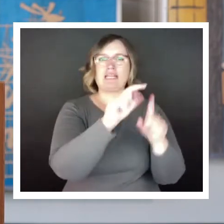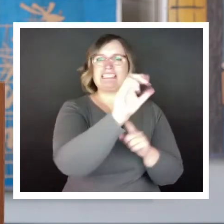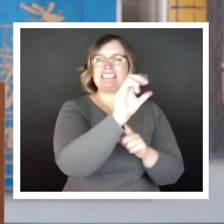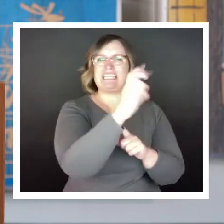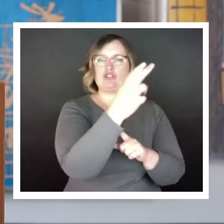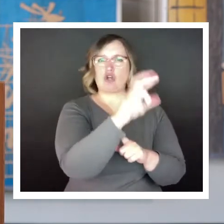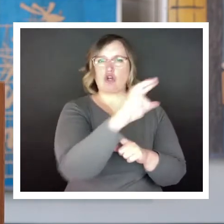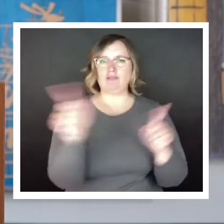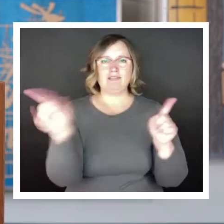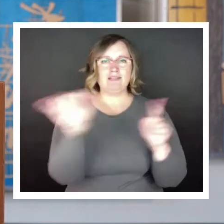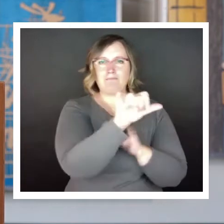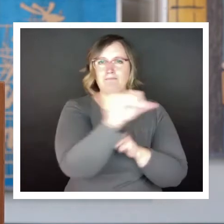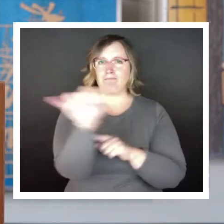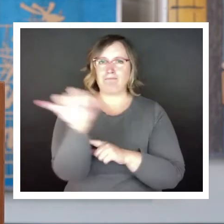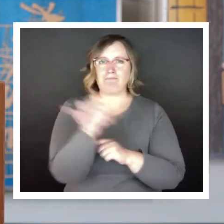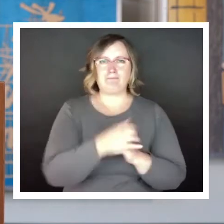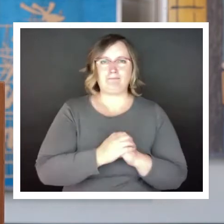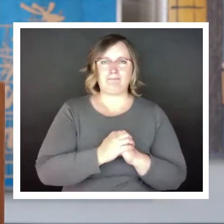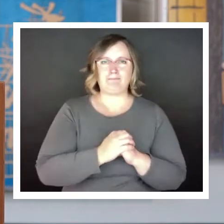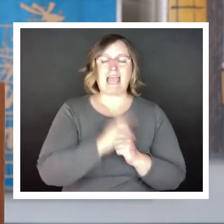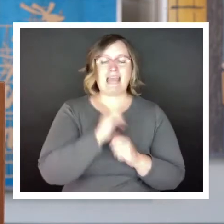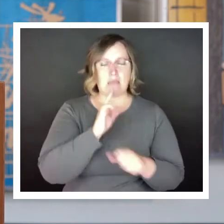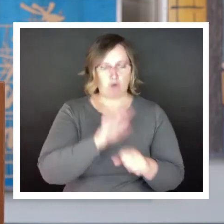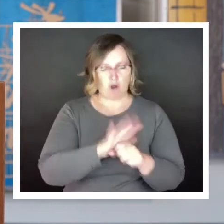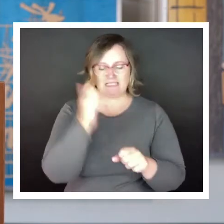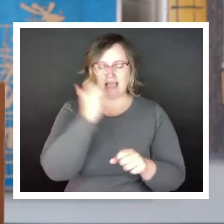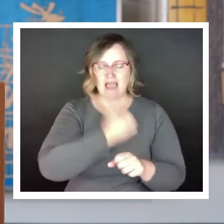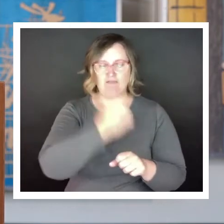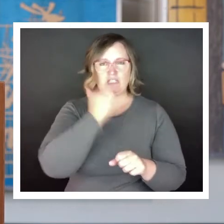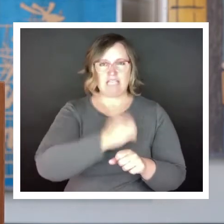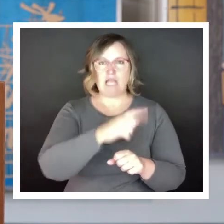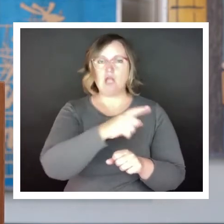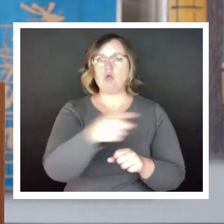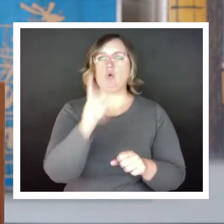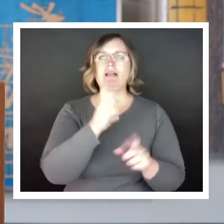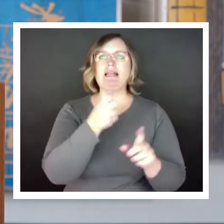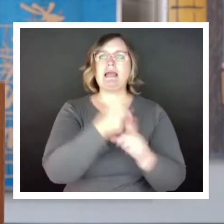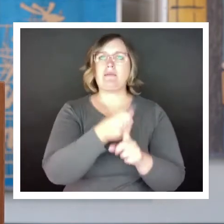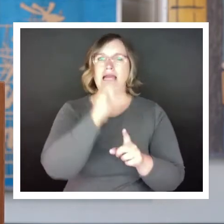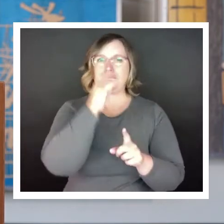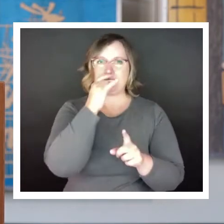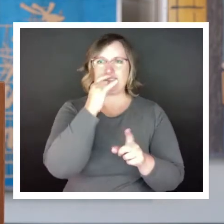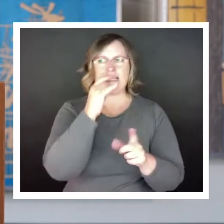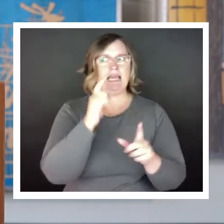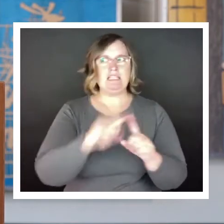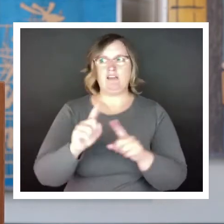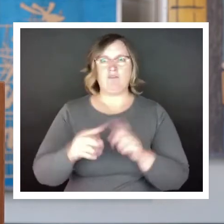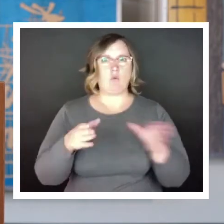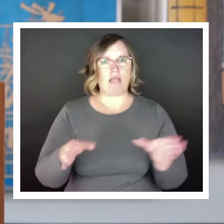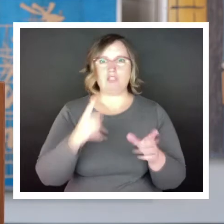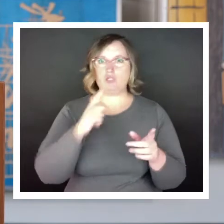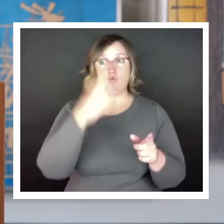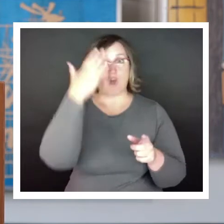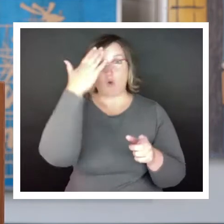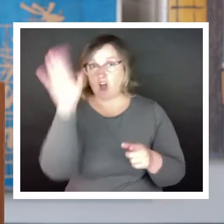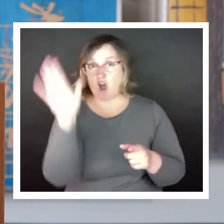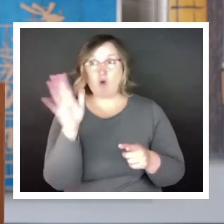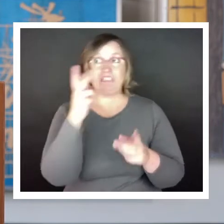And I promise that every single day you will impact kids in ways you do not know, see or understand.